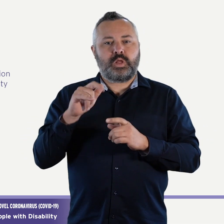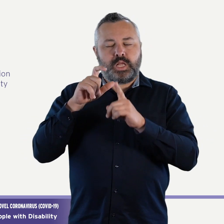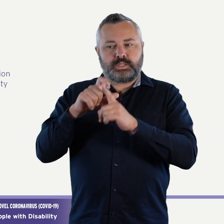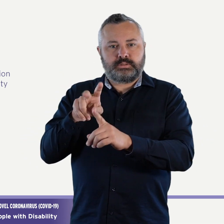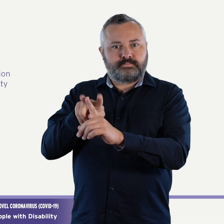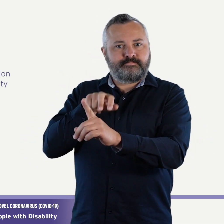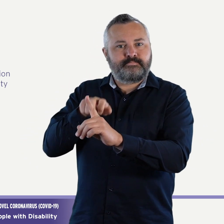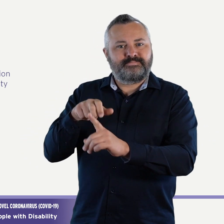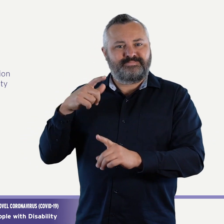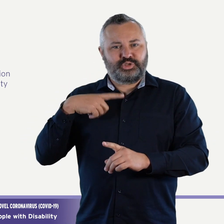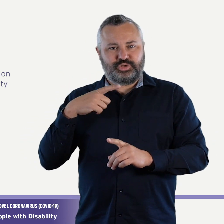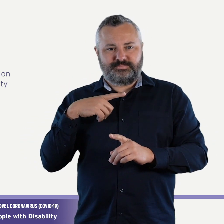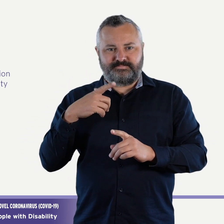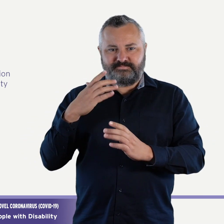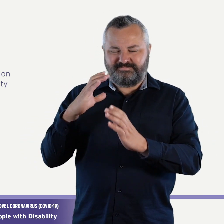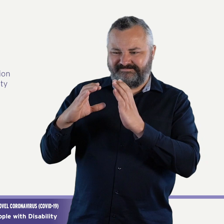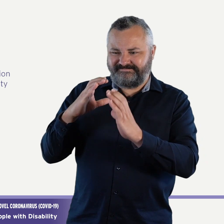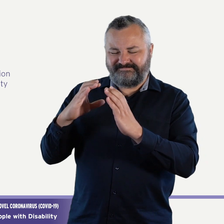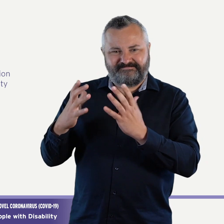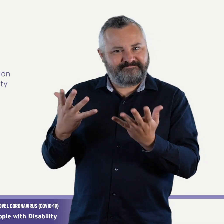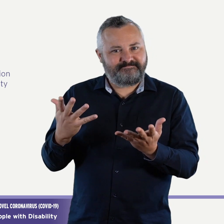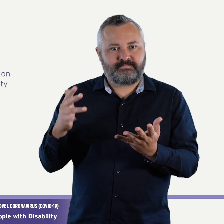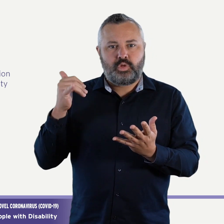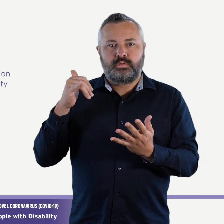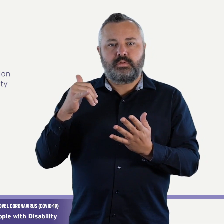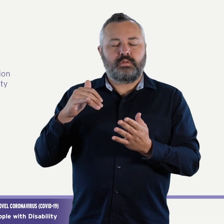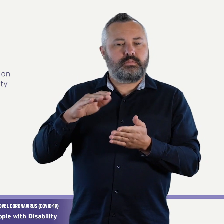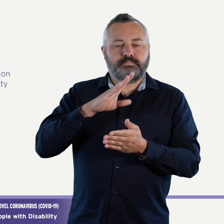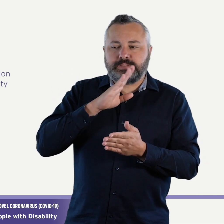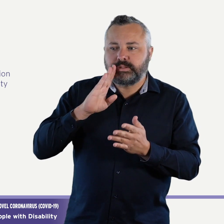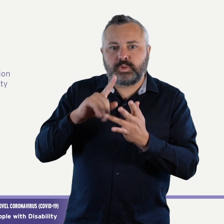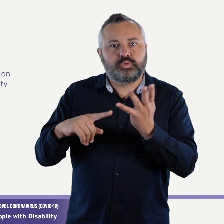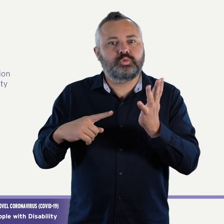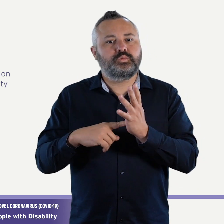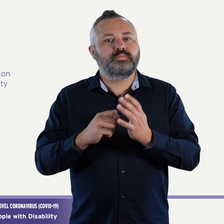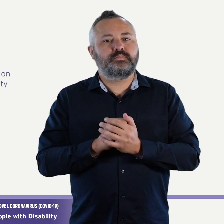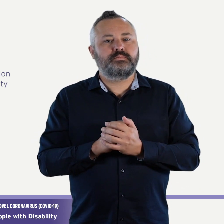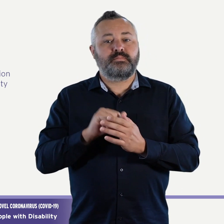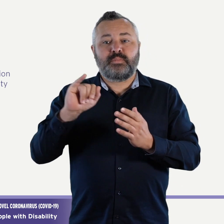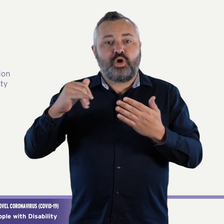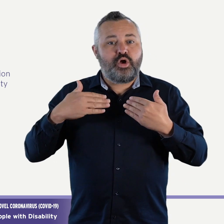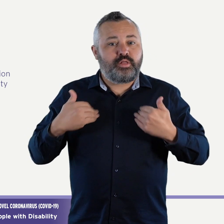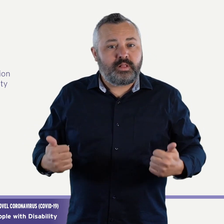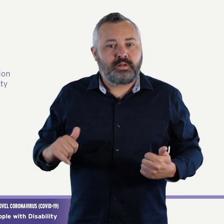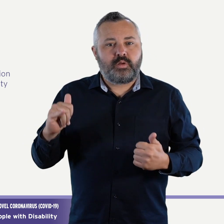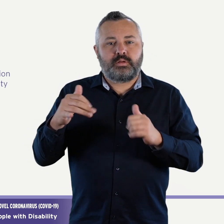Communication limitations to describe symptoms, delays in diagnosis or missed/shadow diagnosis, poor underlying health.